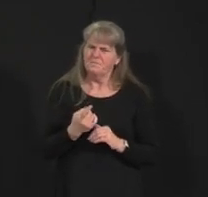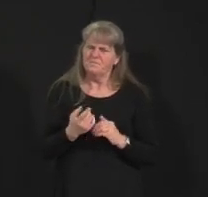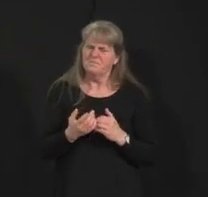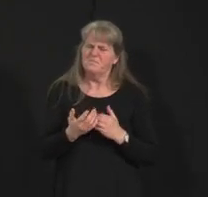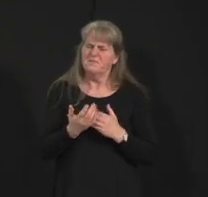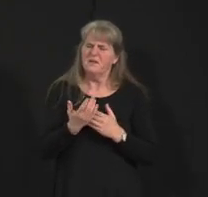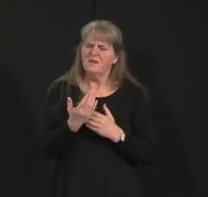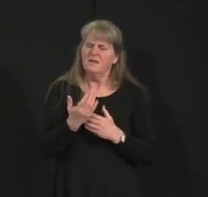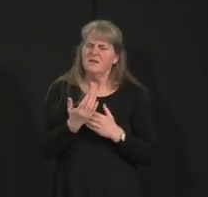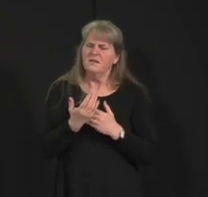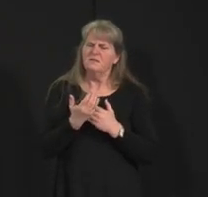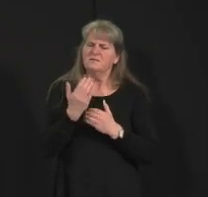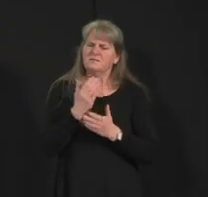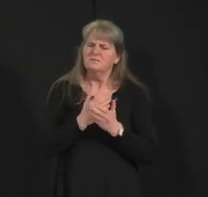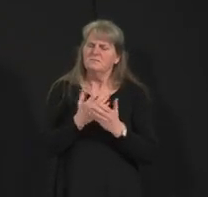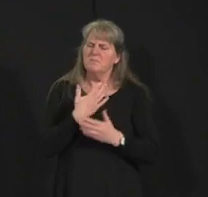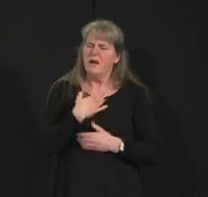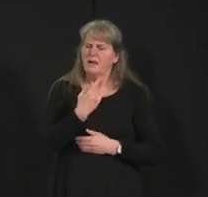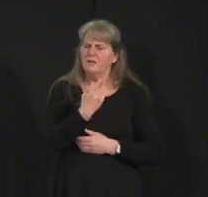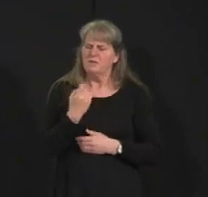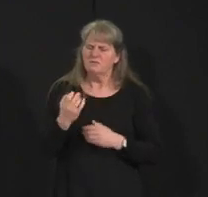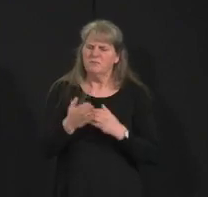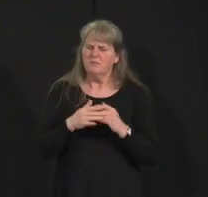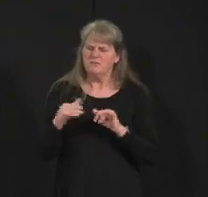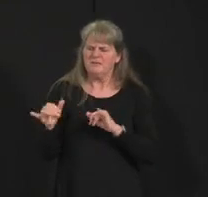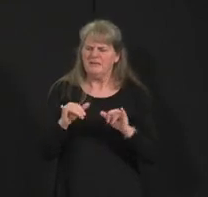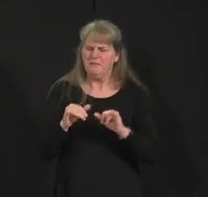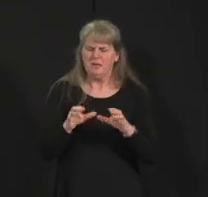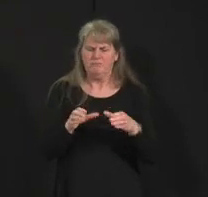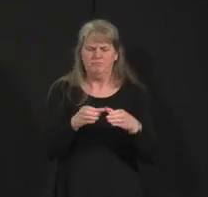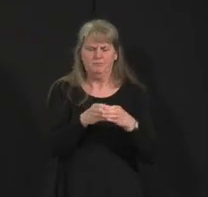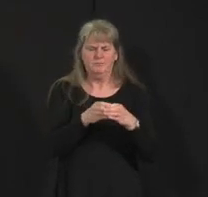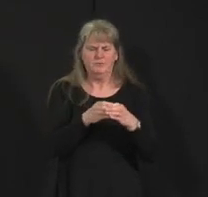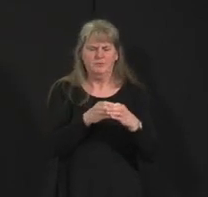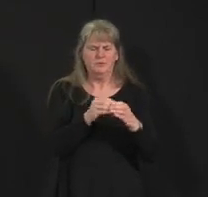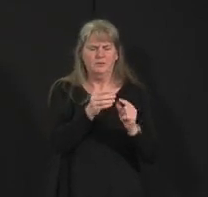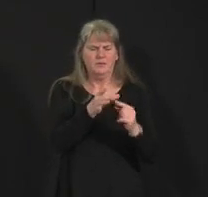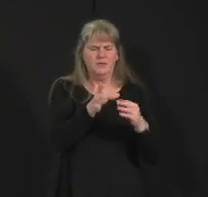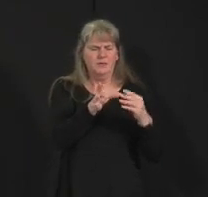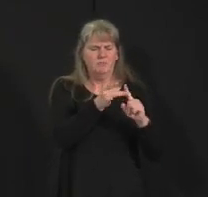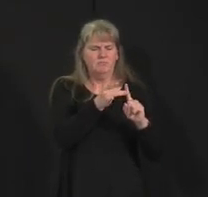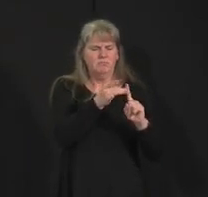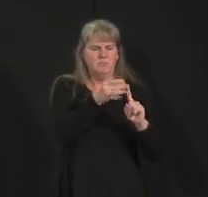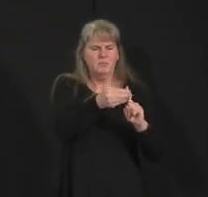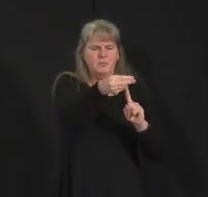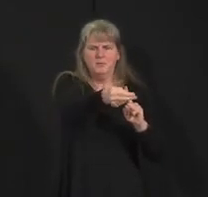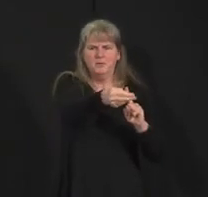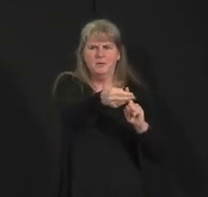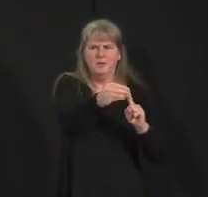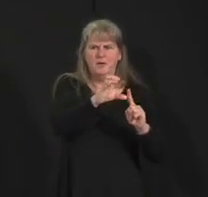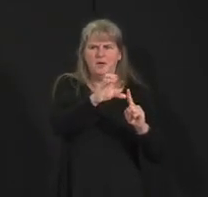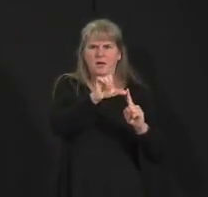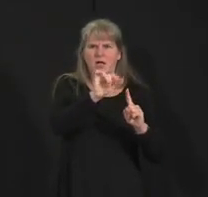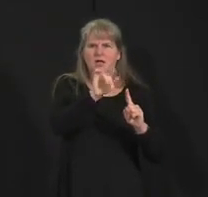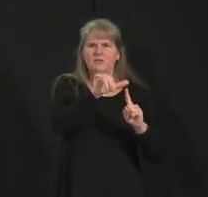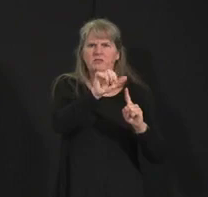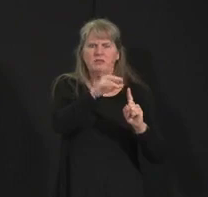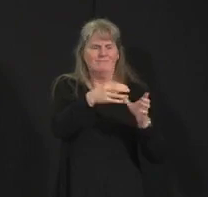similar line about the cluster.